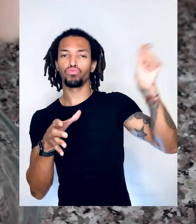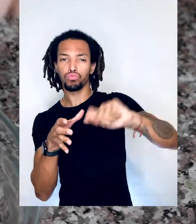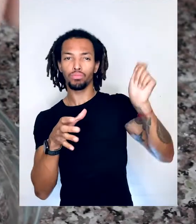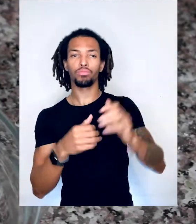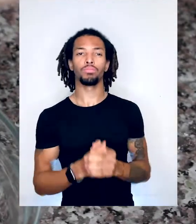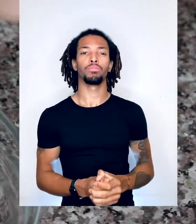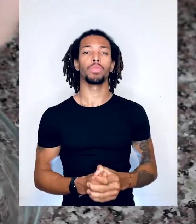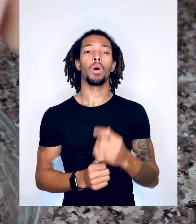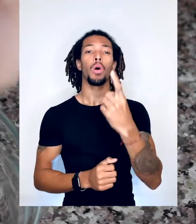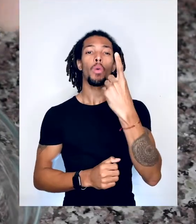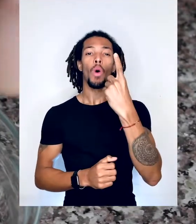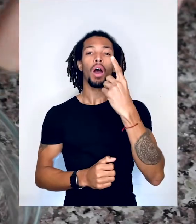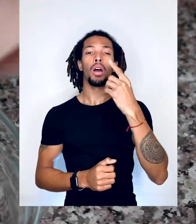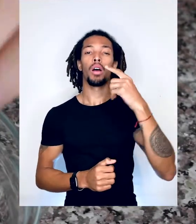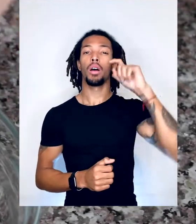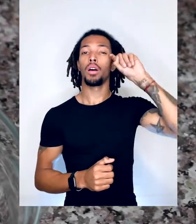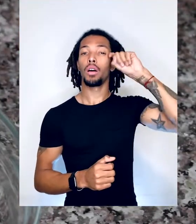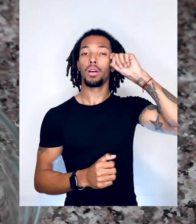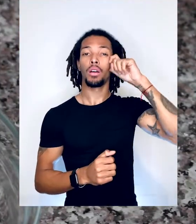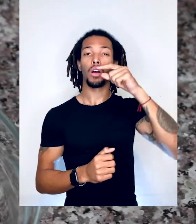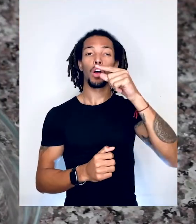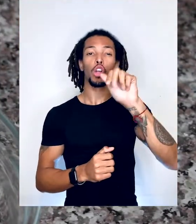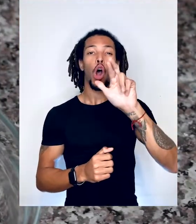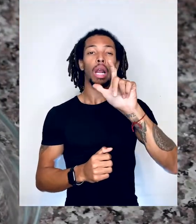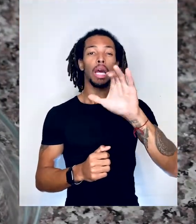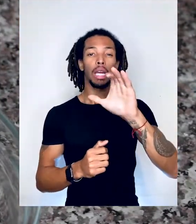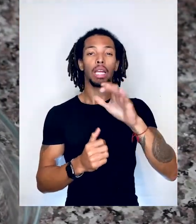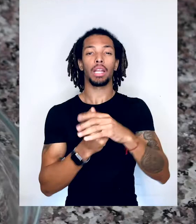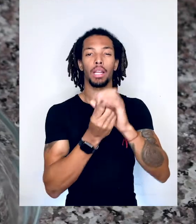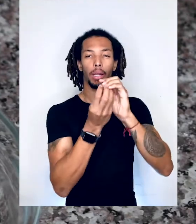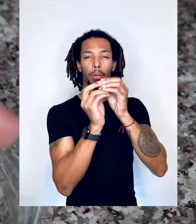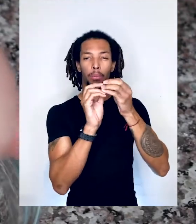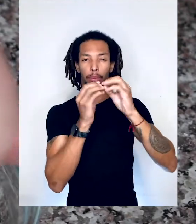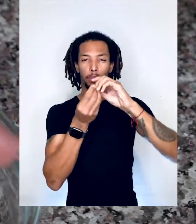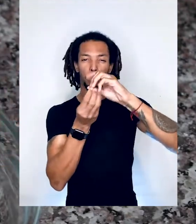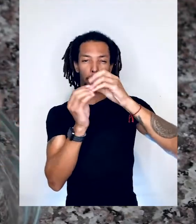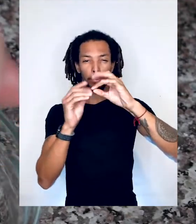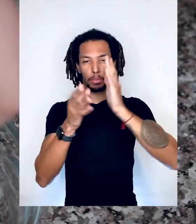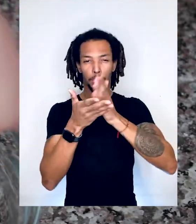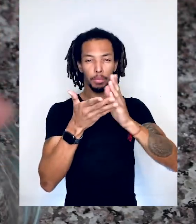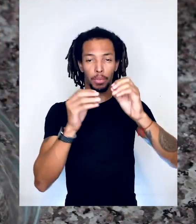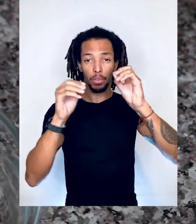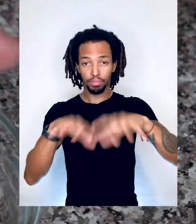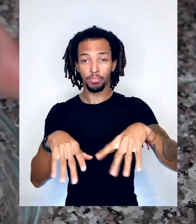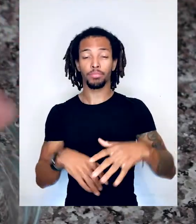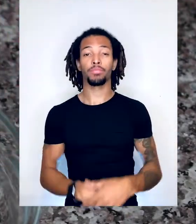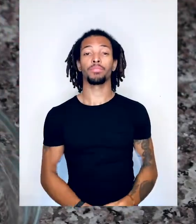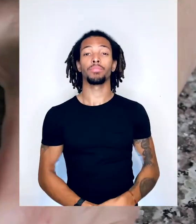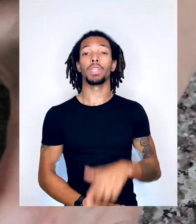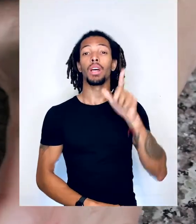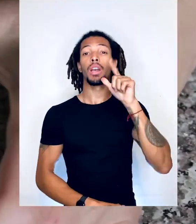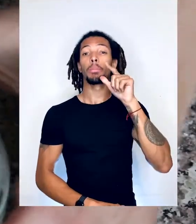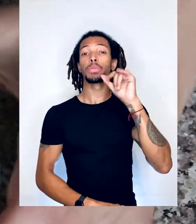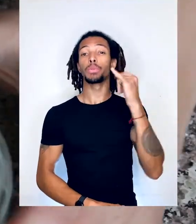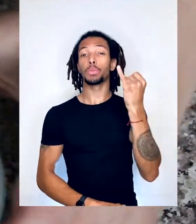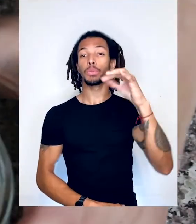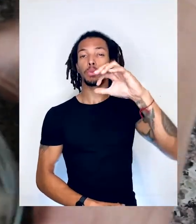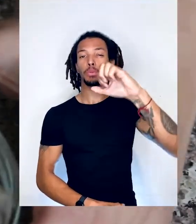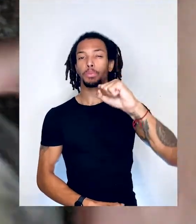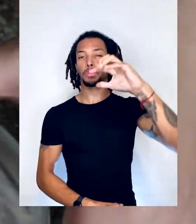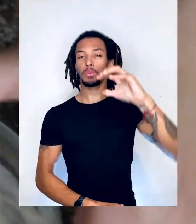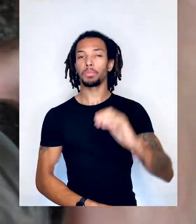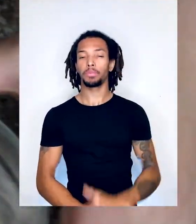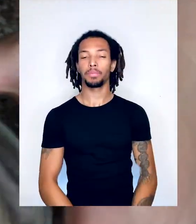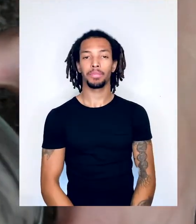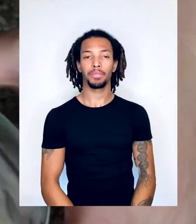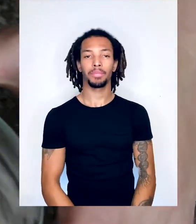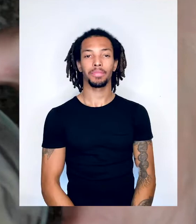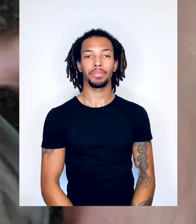one clove of minced garlic, and a squeeze of lemon juice.